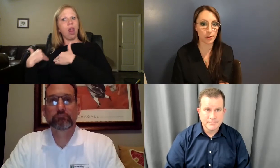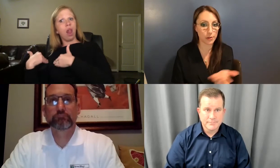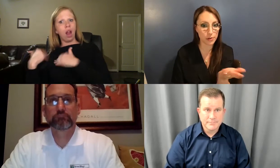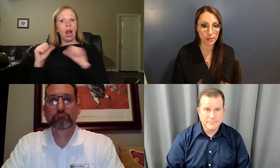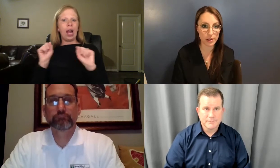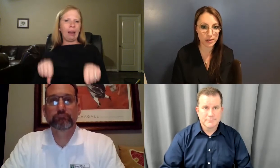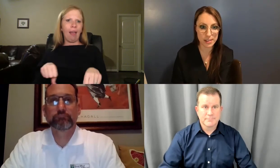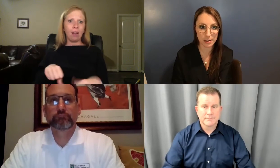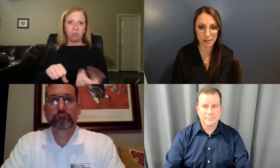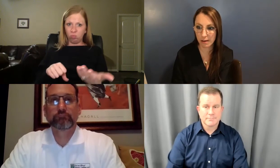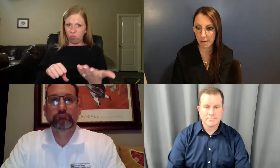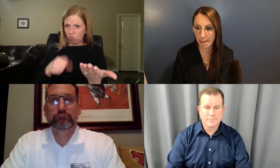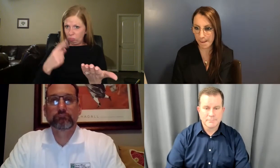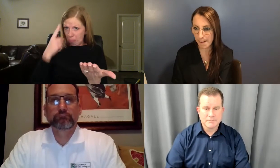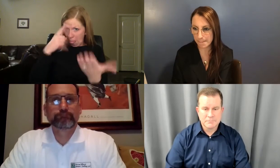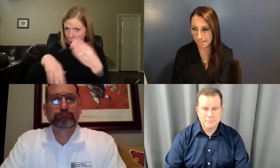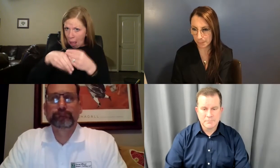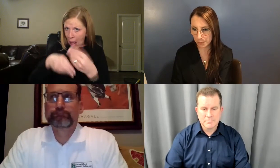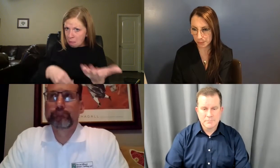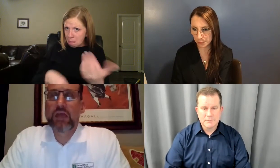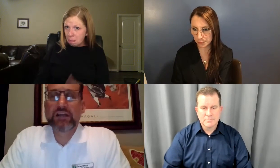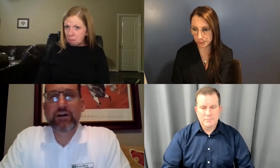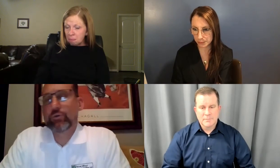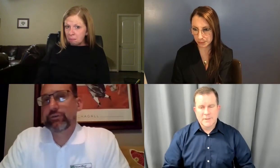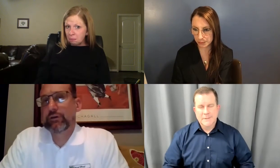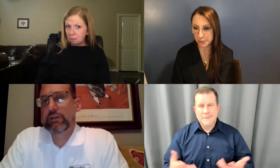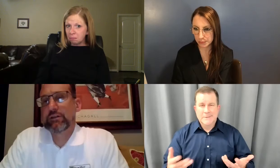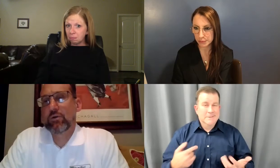I don't know if you have anything else to add to that. I don't, I don't,